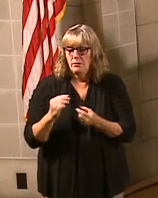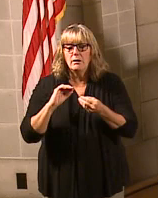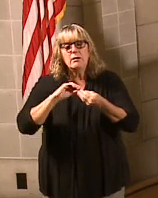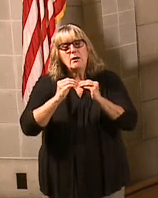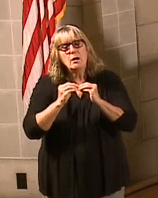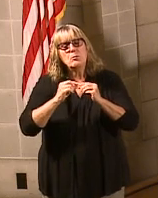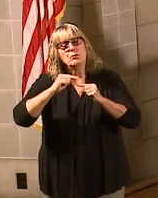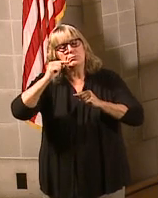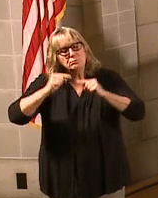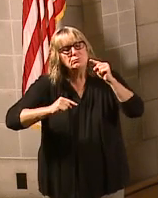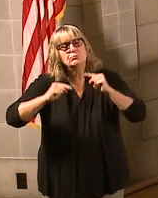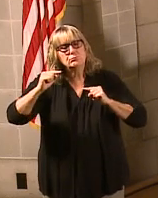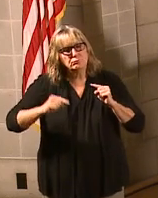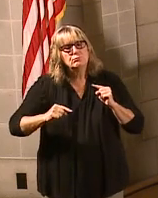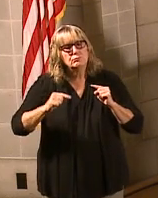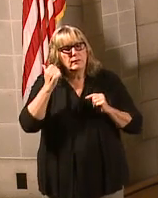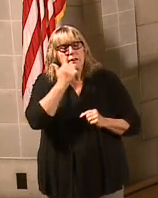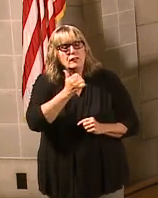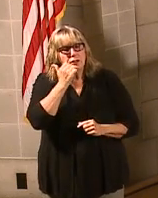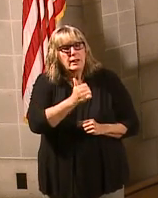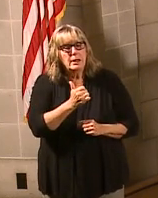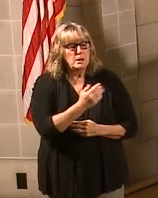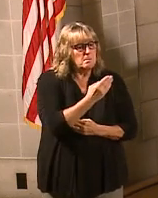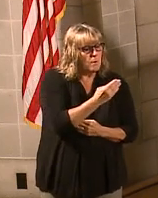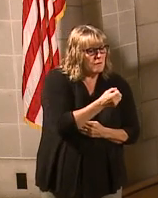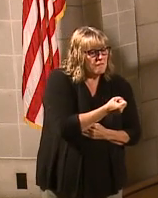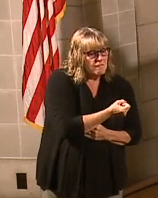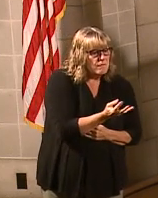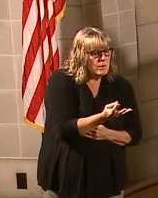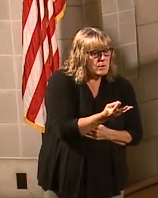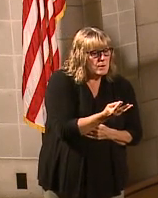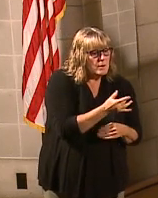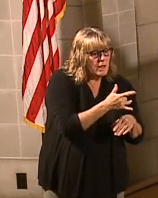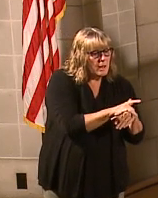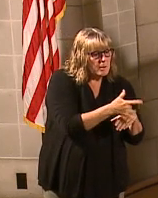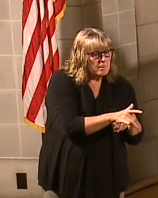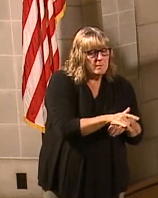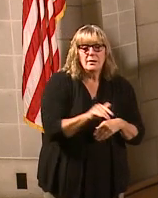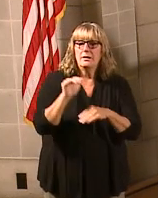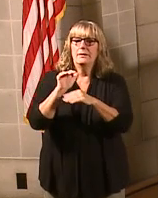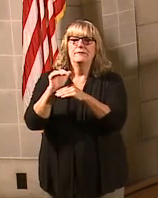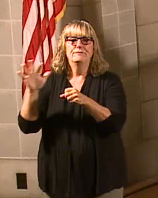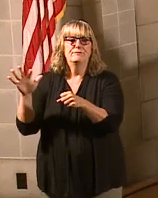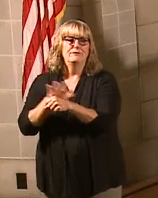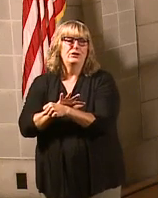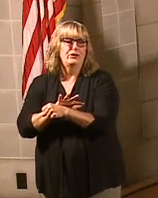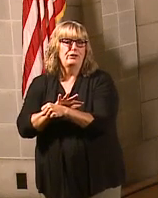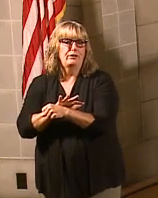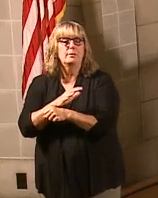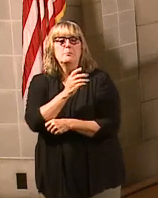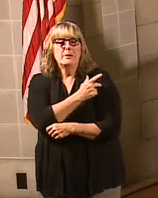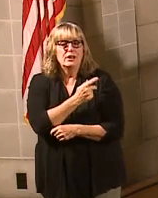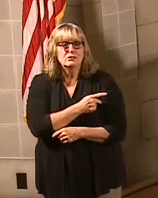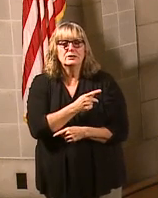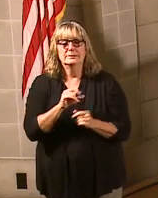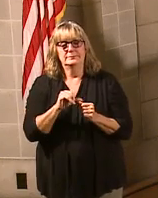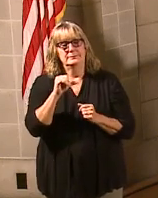AT ABOUT 85% TO 100% FULL AT ALL TIMES AS OF RECENT. NUMBERS FLUCTUATE THROUGHOUT THE DAY.